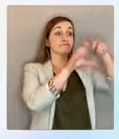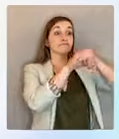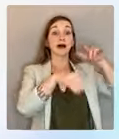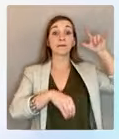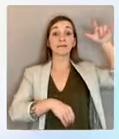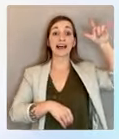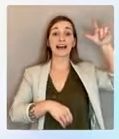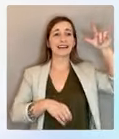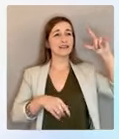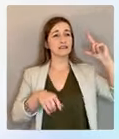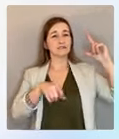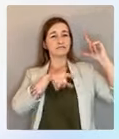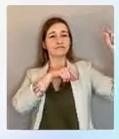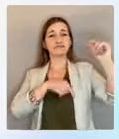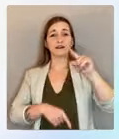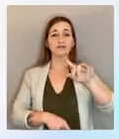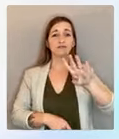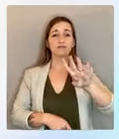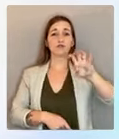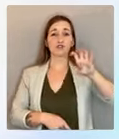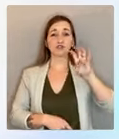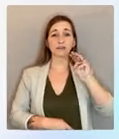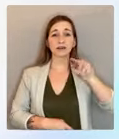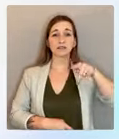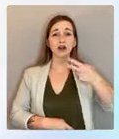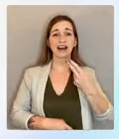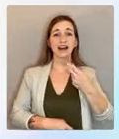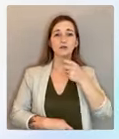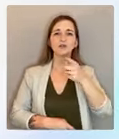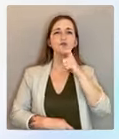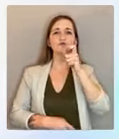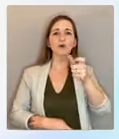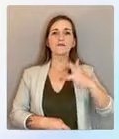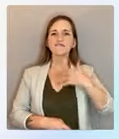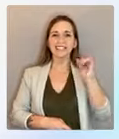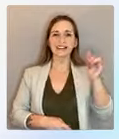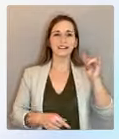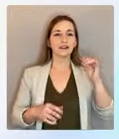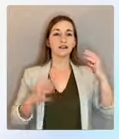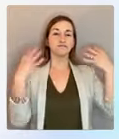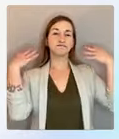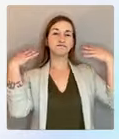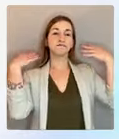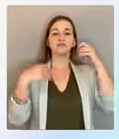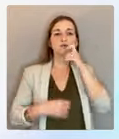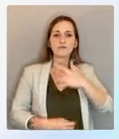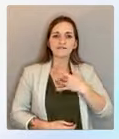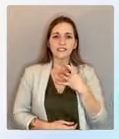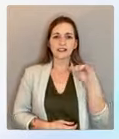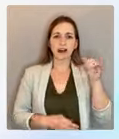you don't really feel like you're moving. It's not how fast you're moving, it's how much you're changing your speed that makes you feel sick.